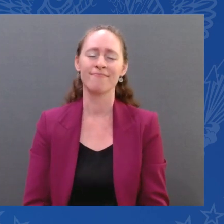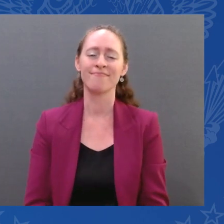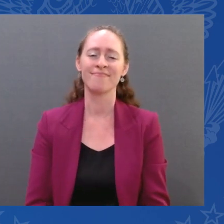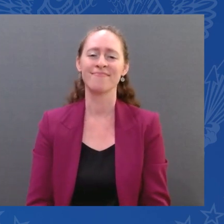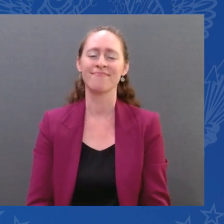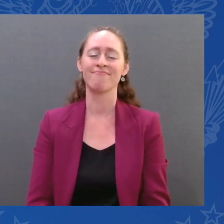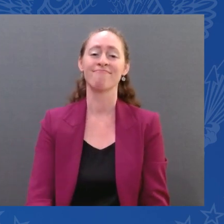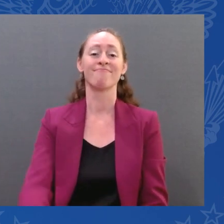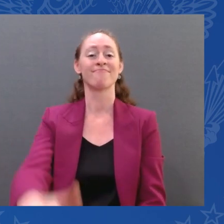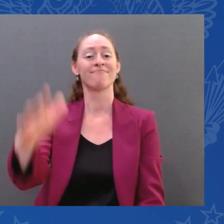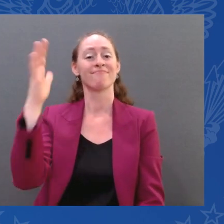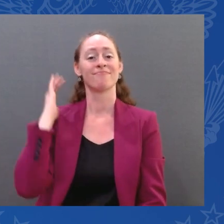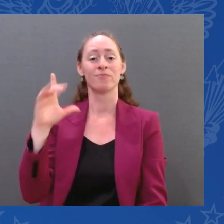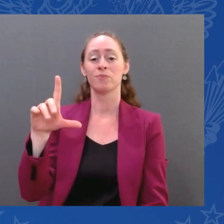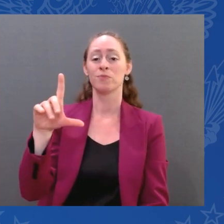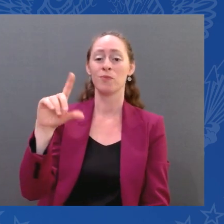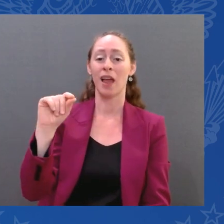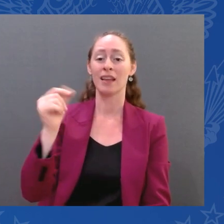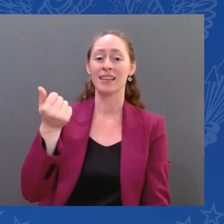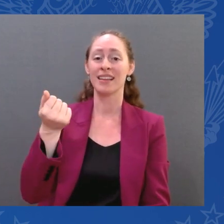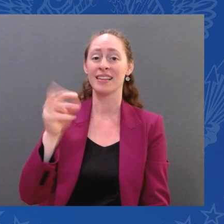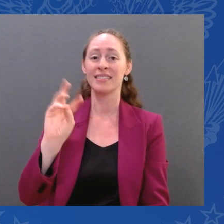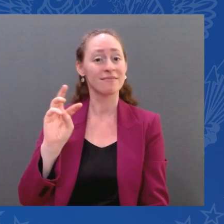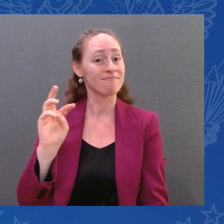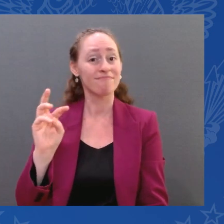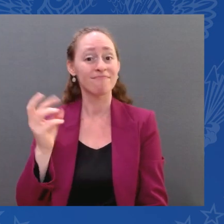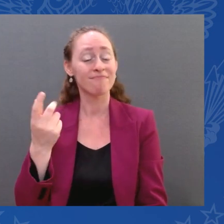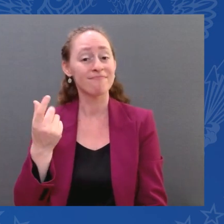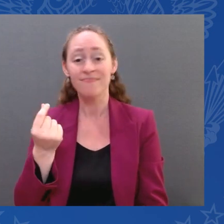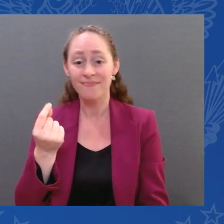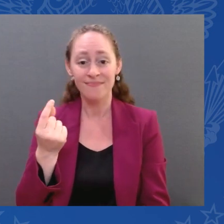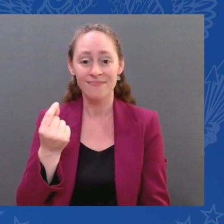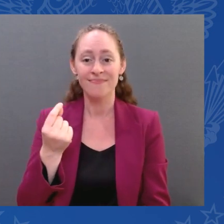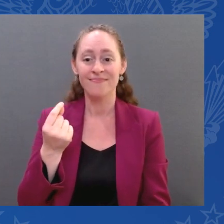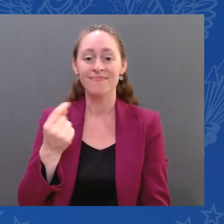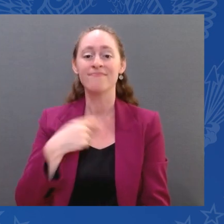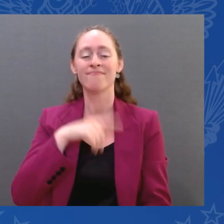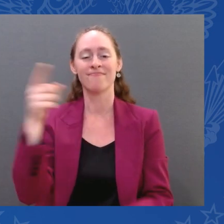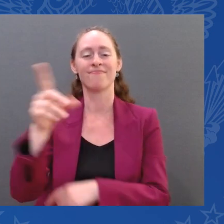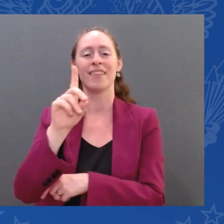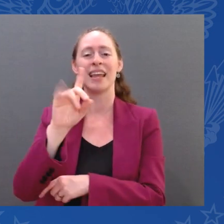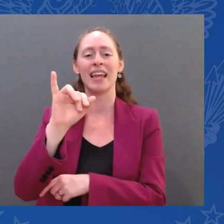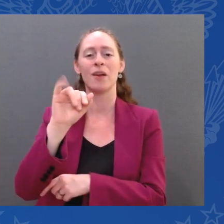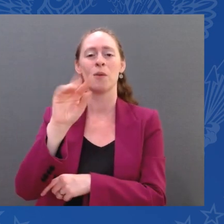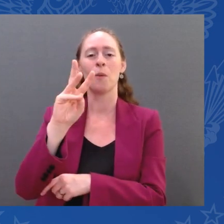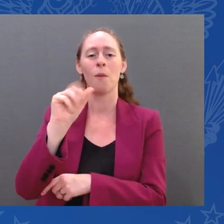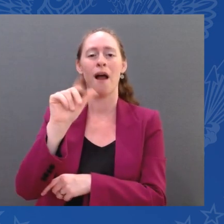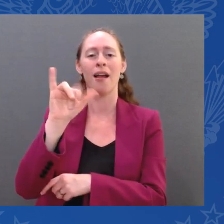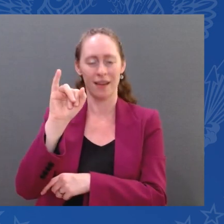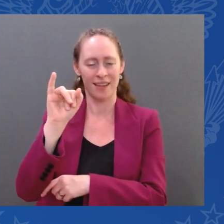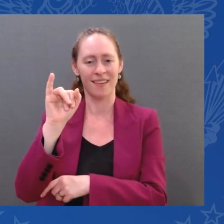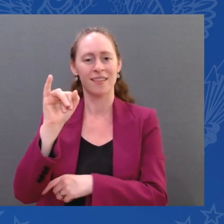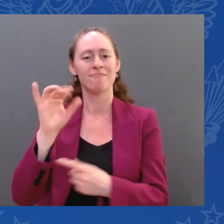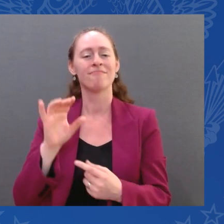and a reception observing a Hindu holiday. That -- I'm being very serious. That's the America we know.